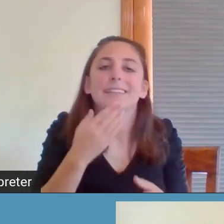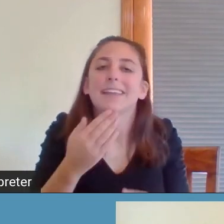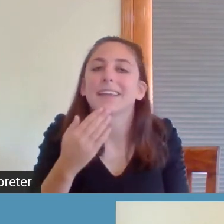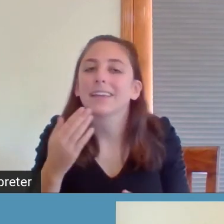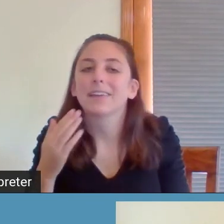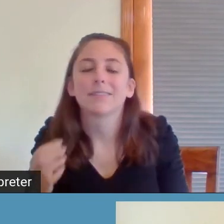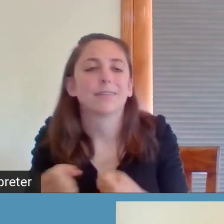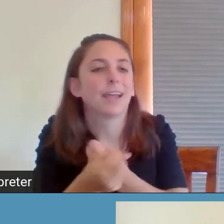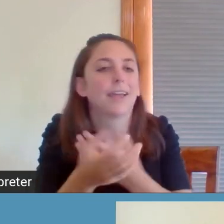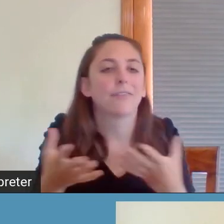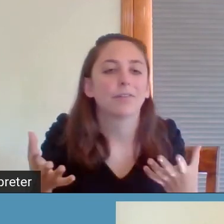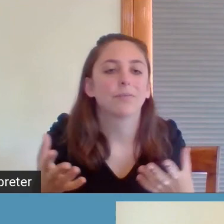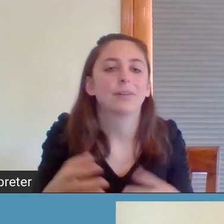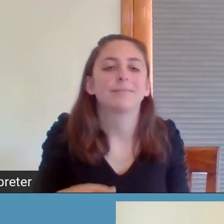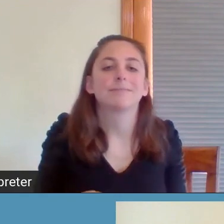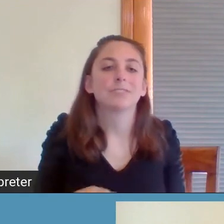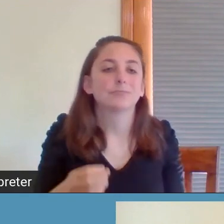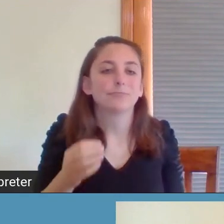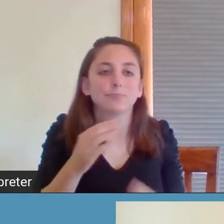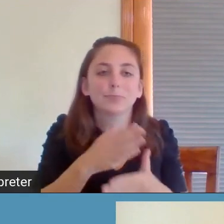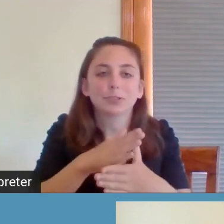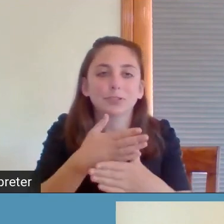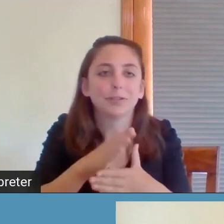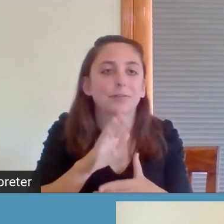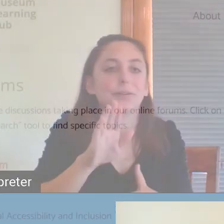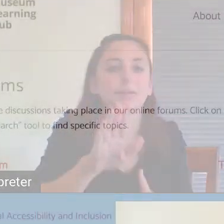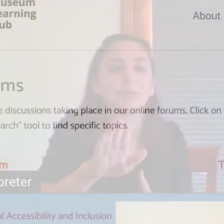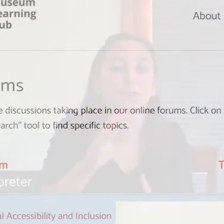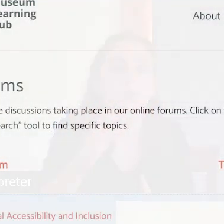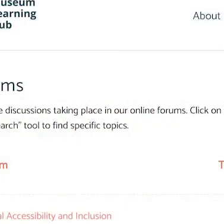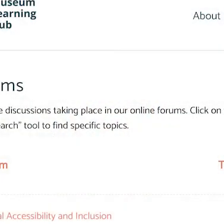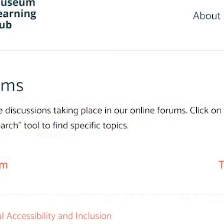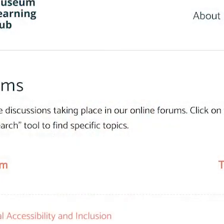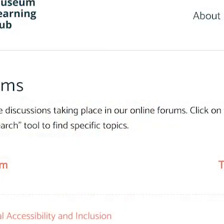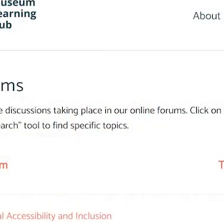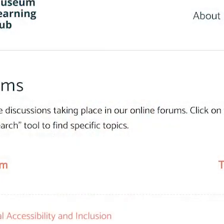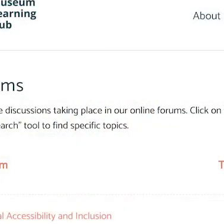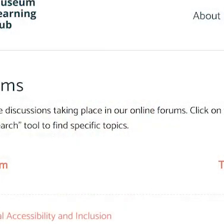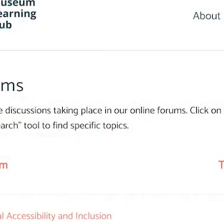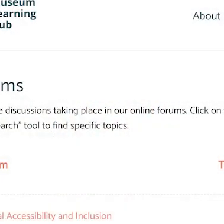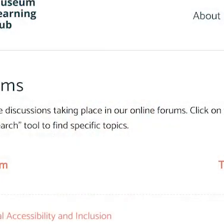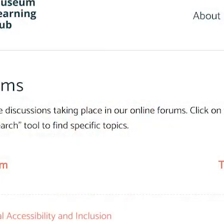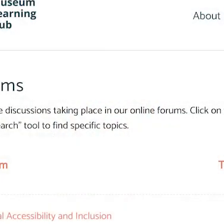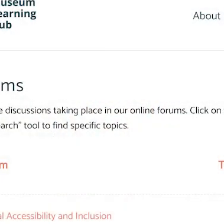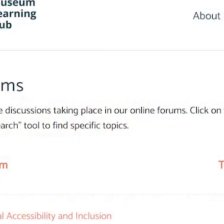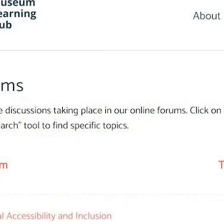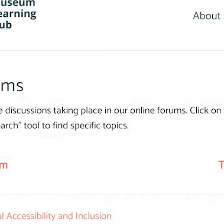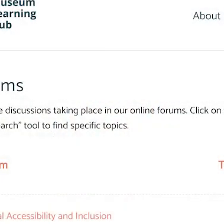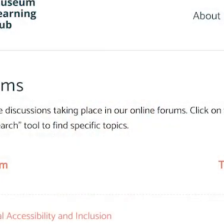sharing your experience with us um please visit the forum and our website as i've mentioned